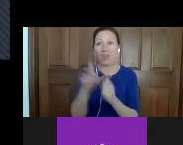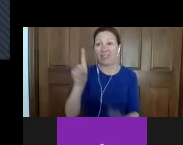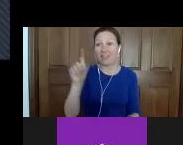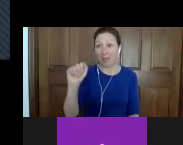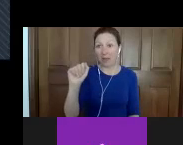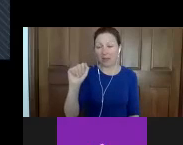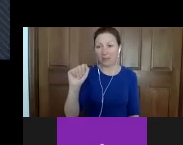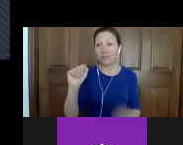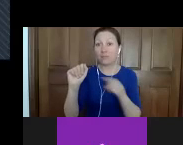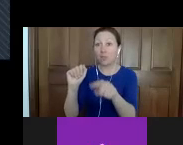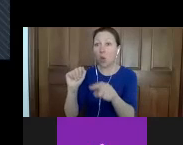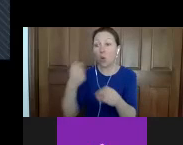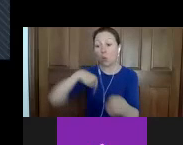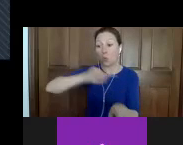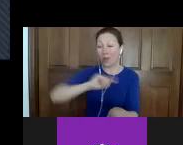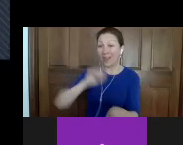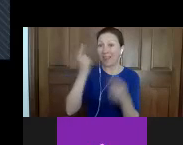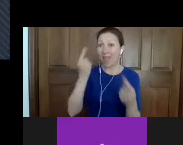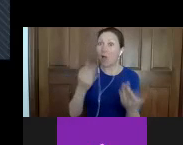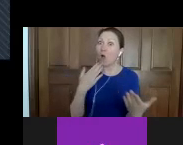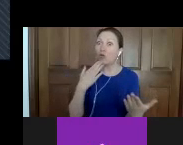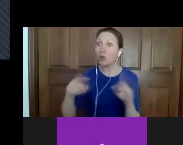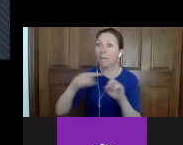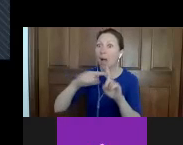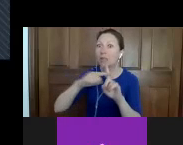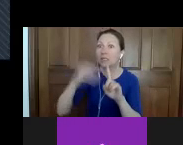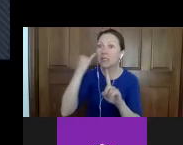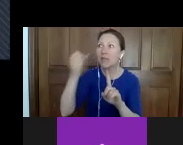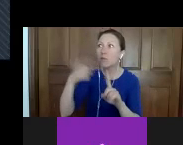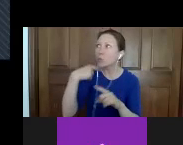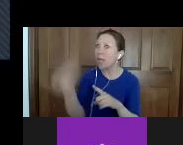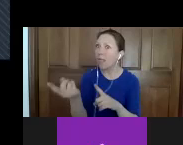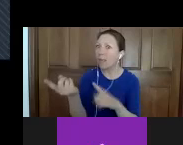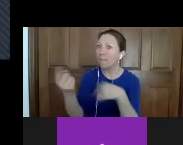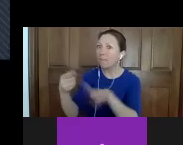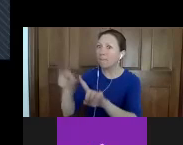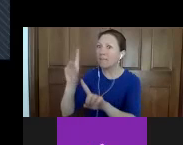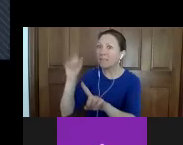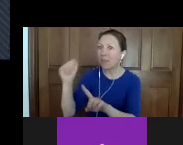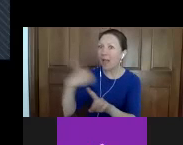disclose a disability to an employer. Because for those employers, that's the only way they're